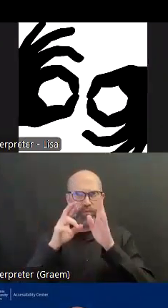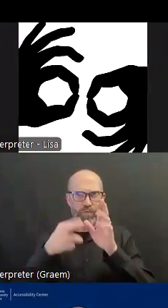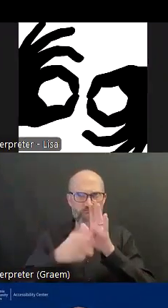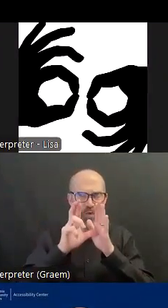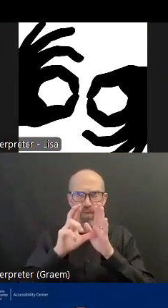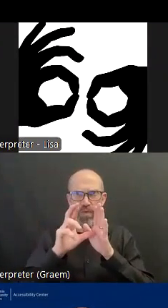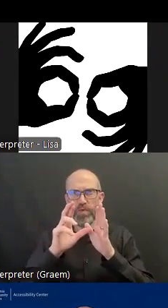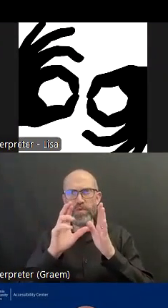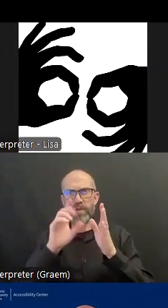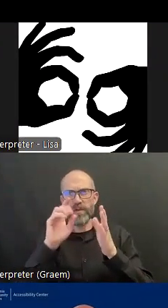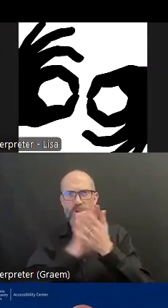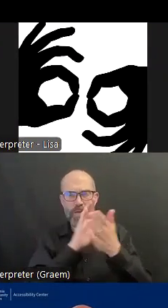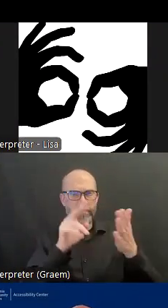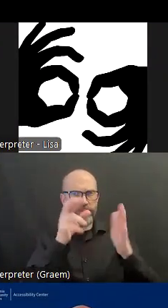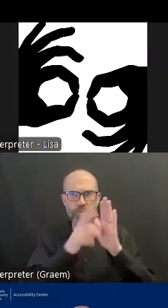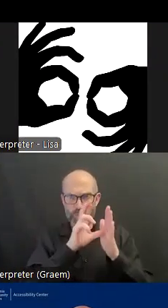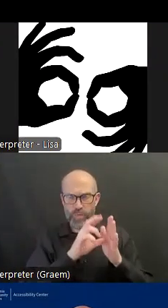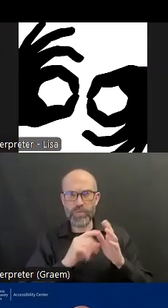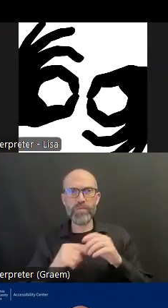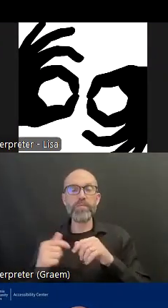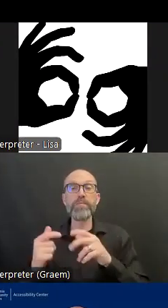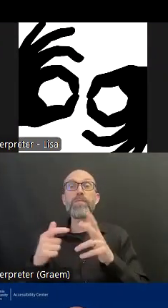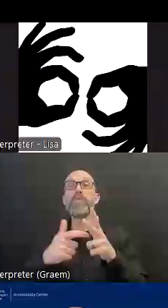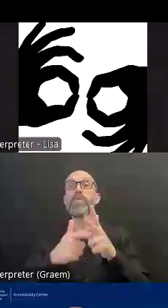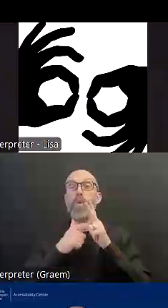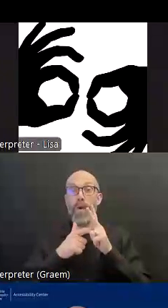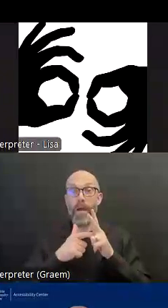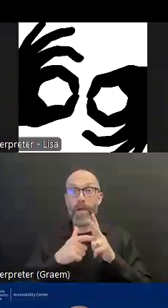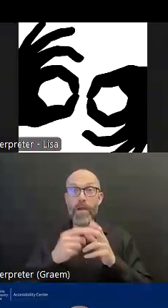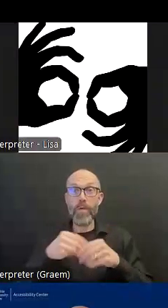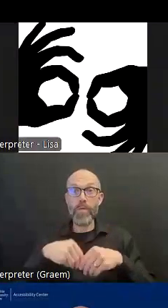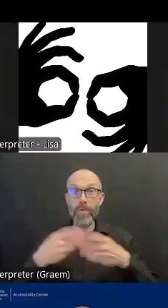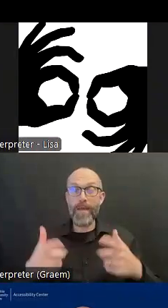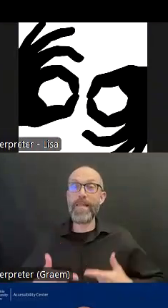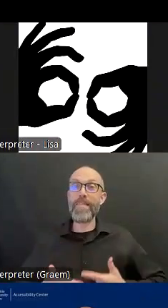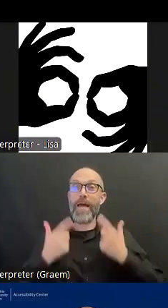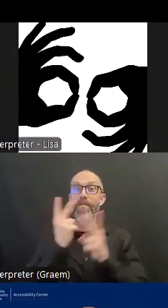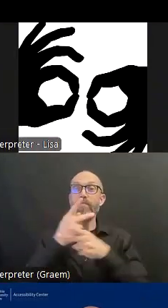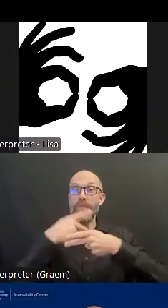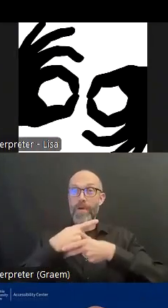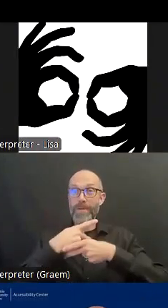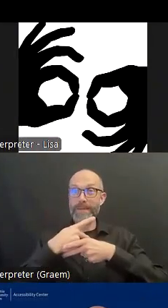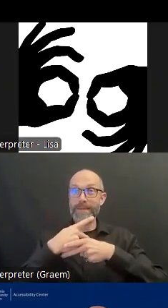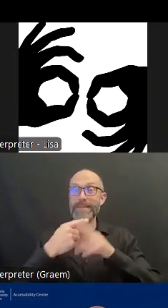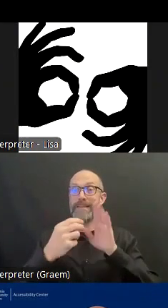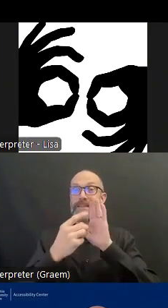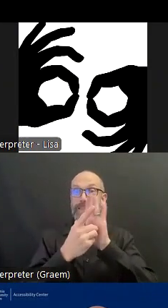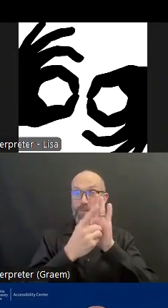We're going to require the vendor to provide a live product accessibility demo. We're going to create what's known as an equally effective